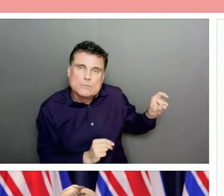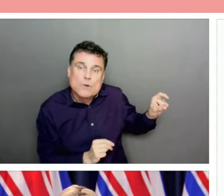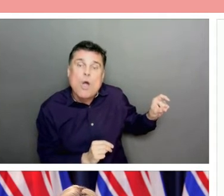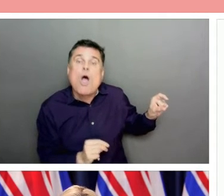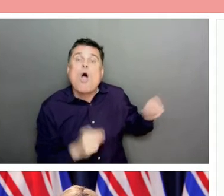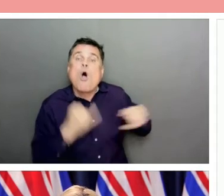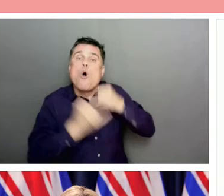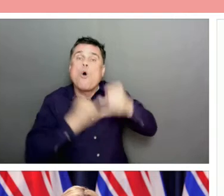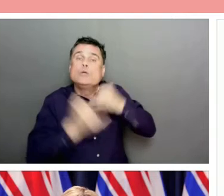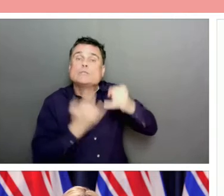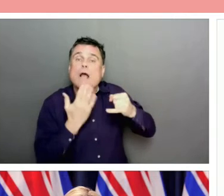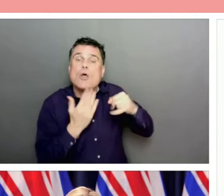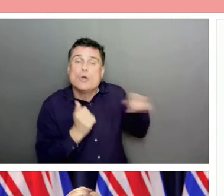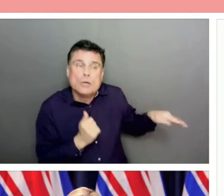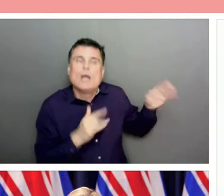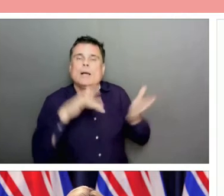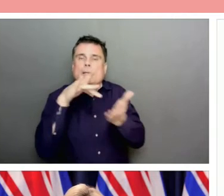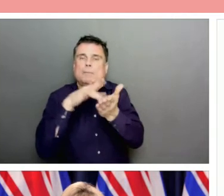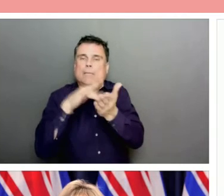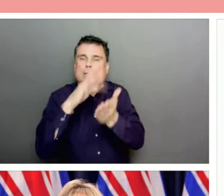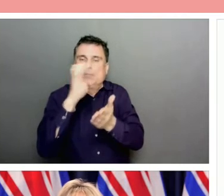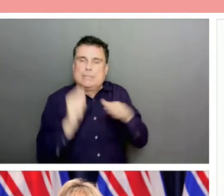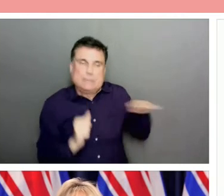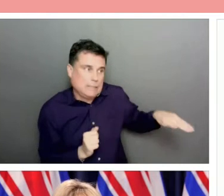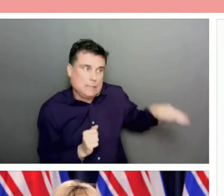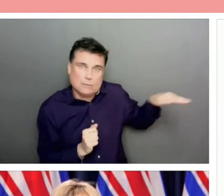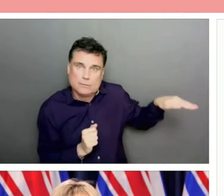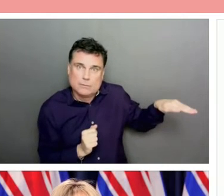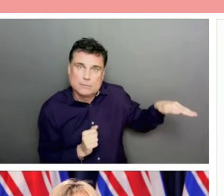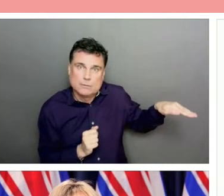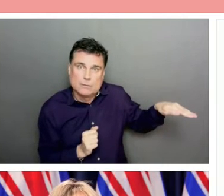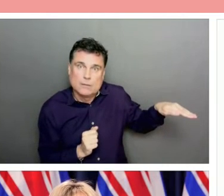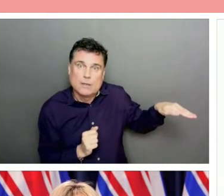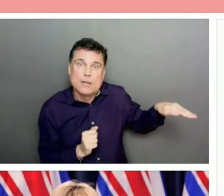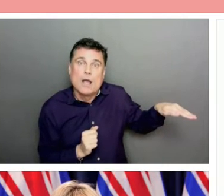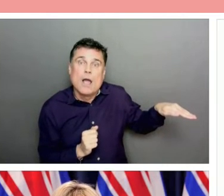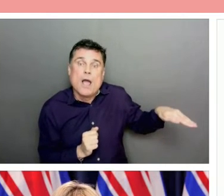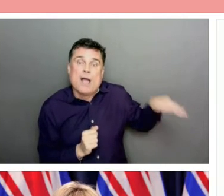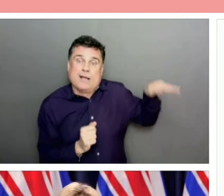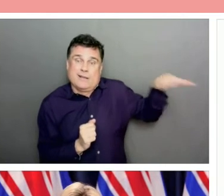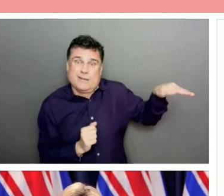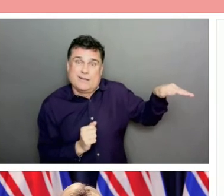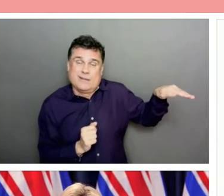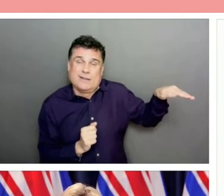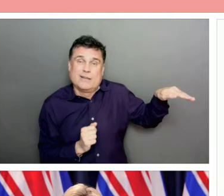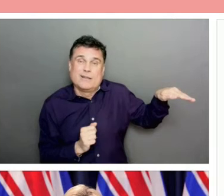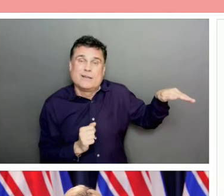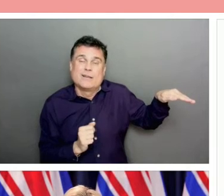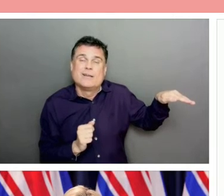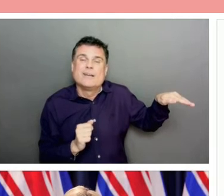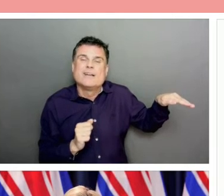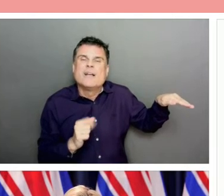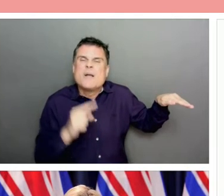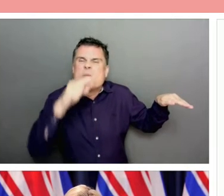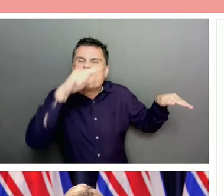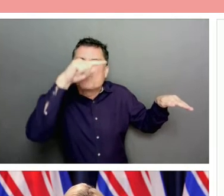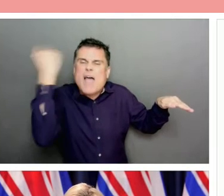The dotted line on the top represents again the seven-day rolling incidents of cases per million